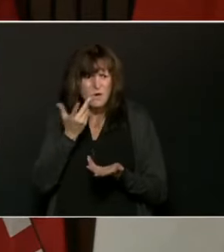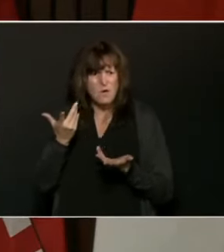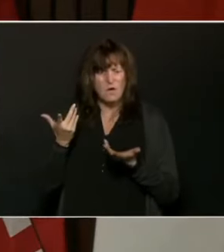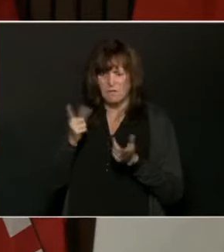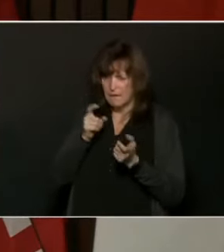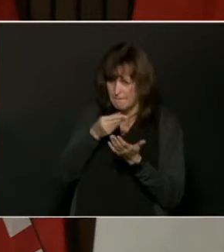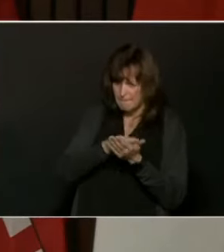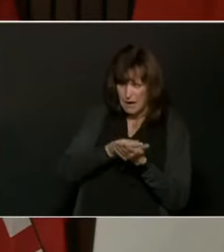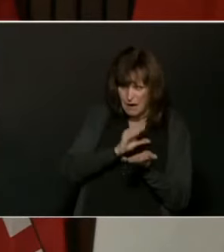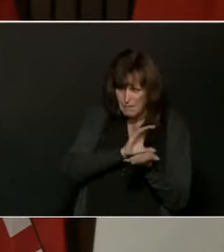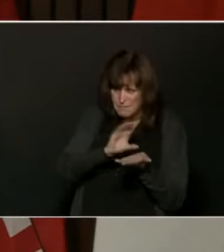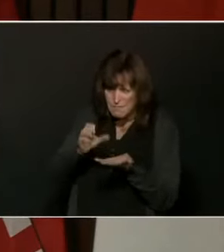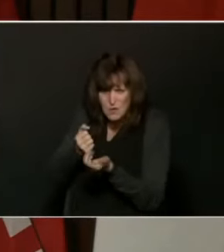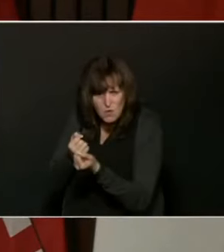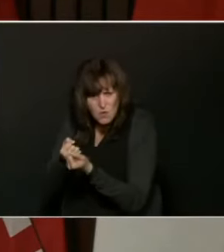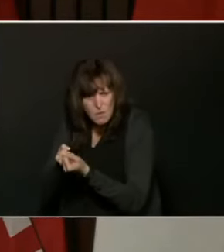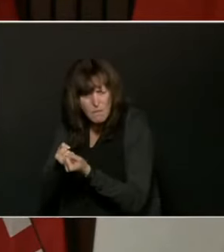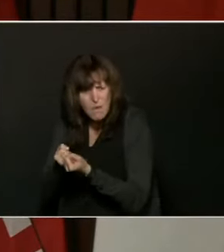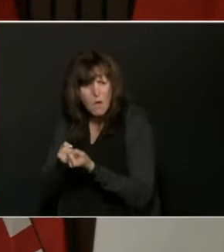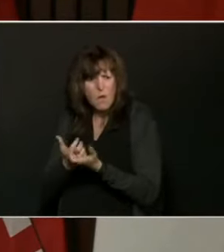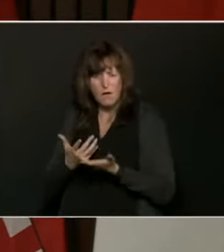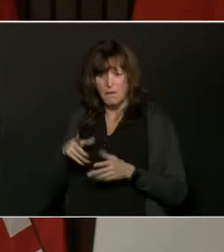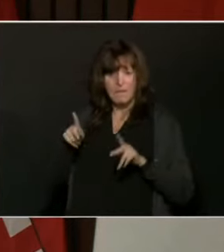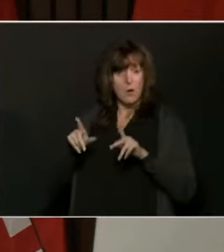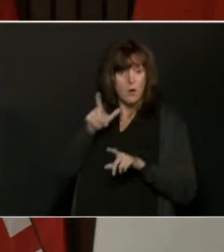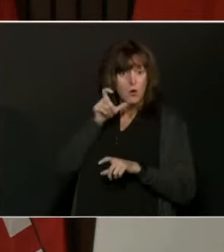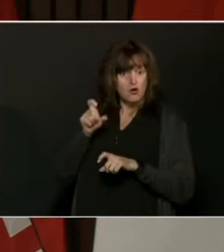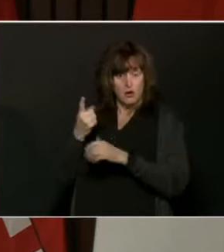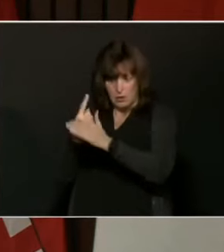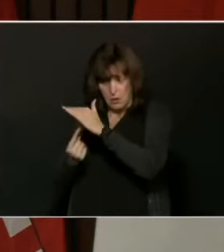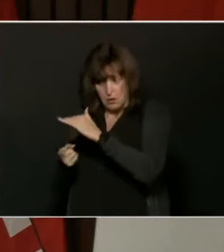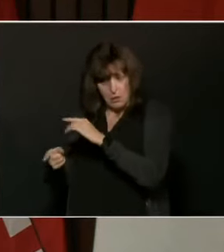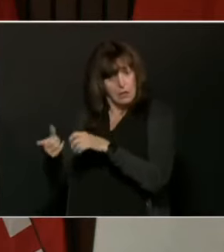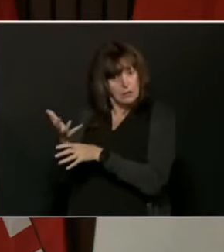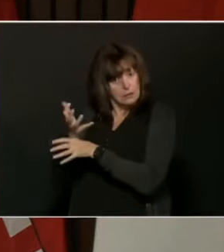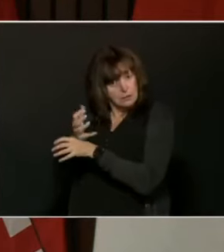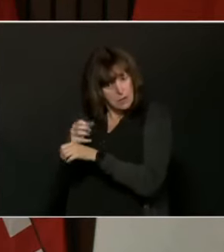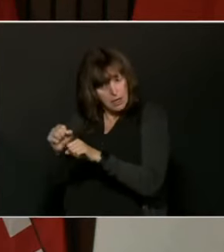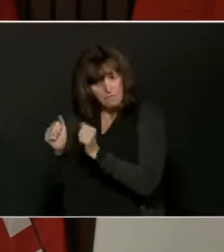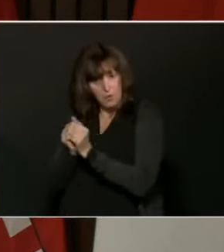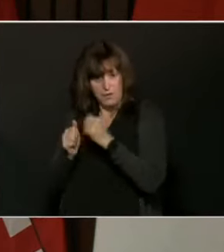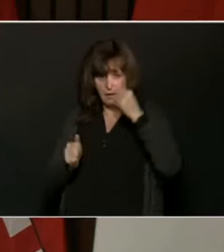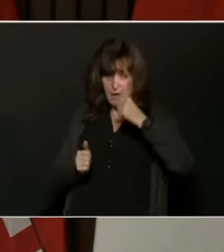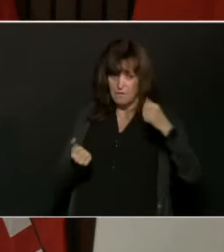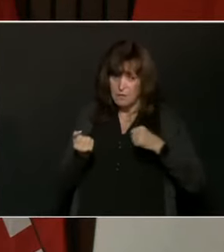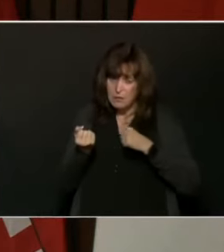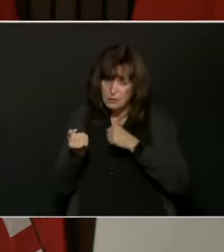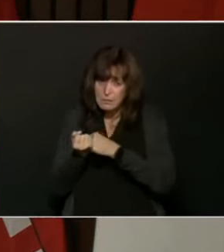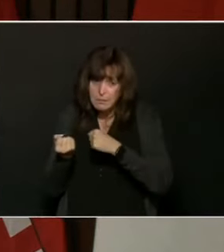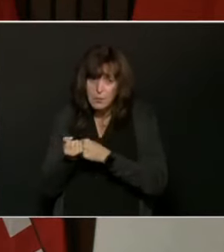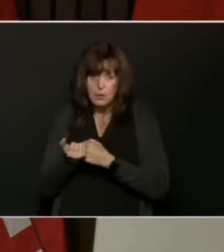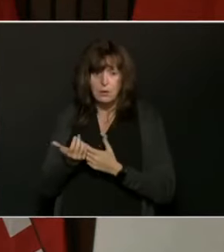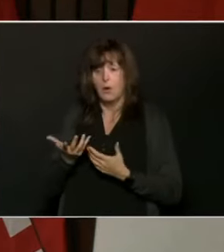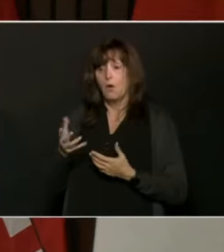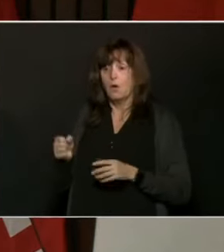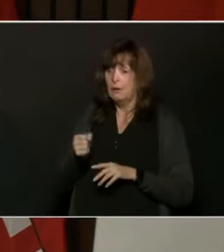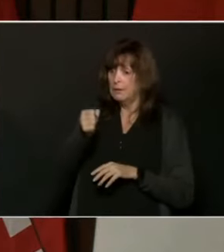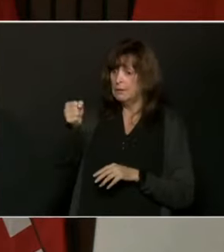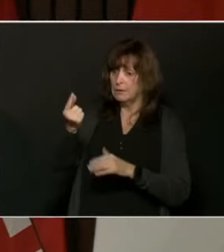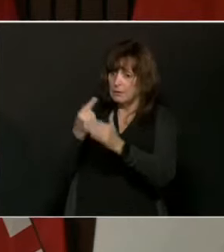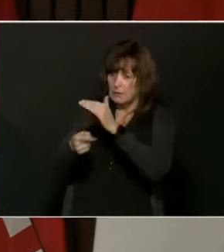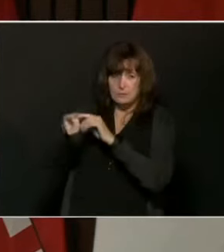SO INCOME SUPPORT IS CRITICAL,